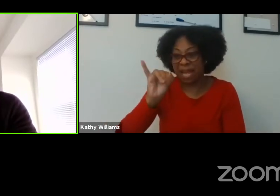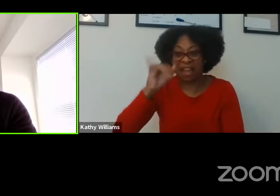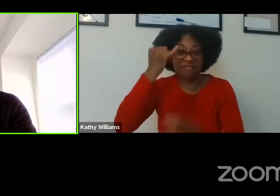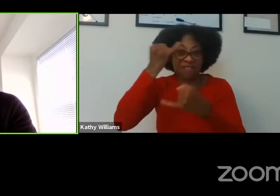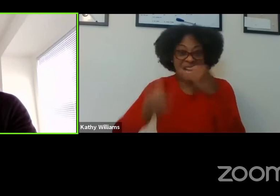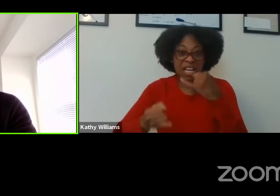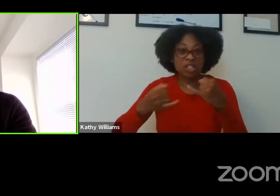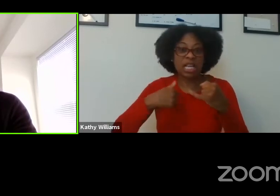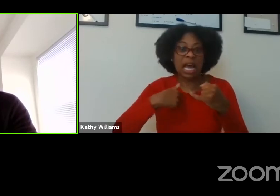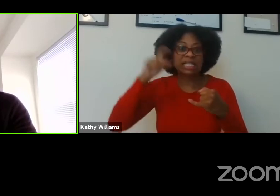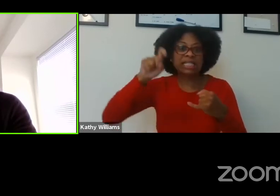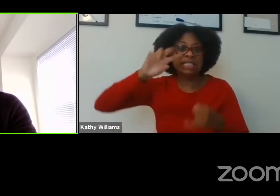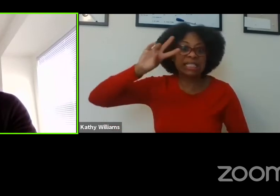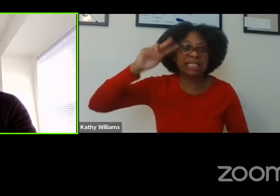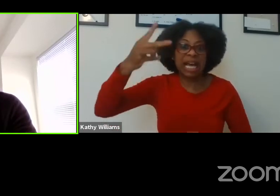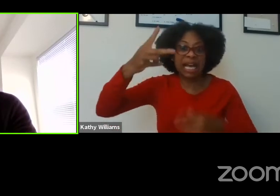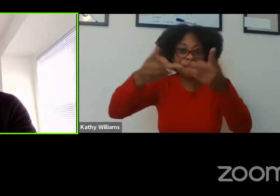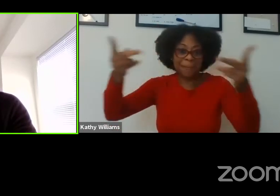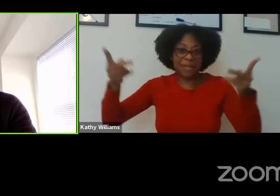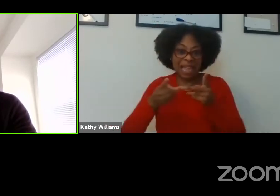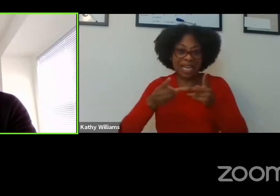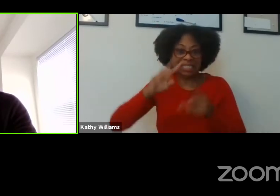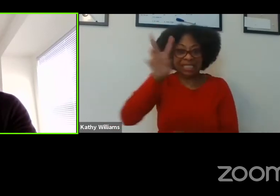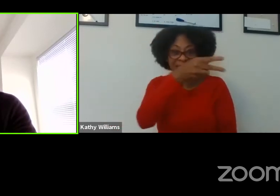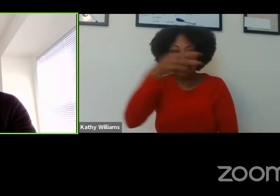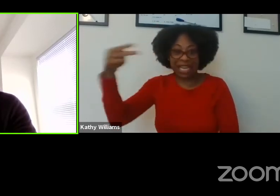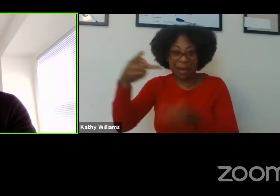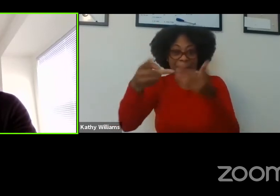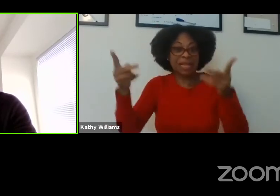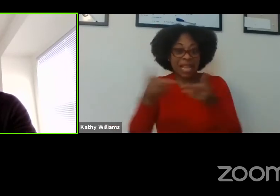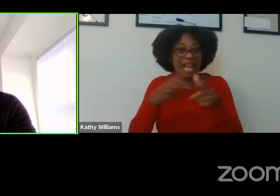Right, all I need is second place, and I can move on to the final, and that's